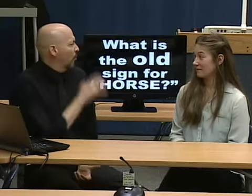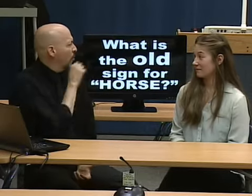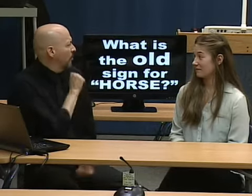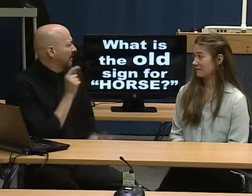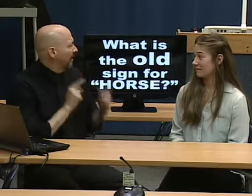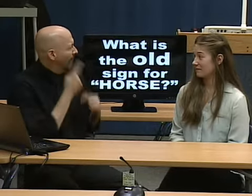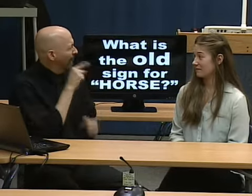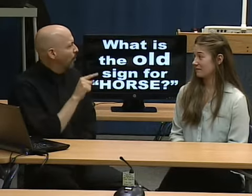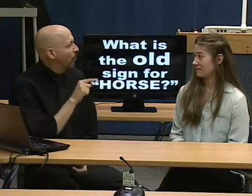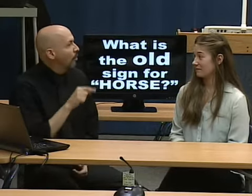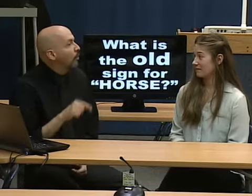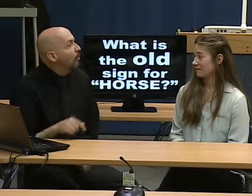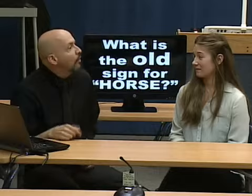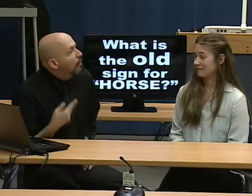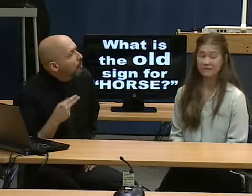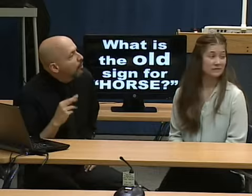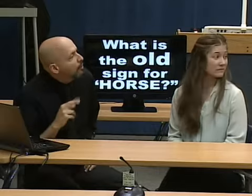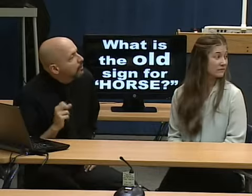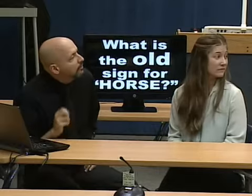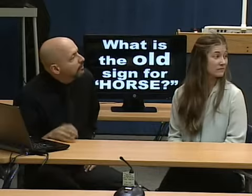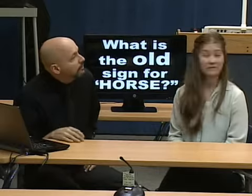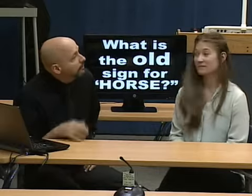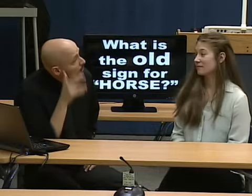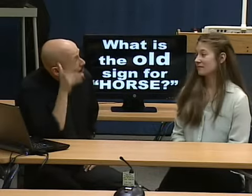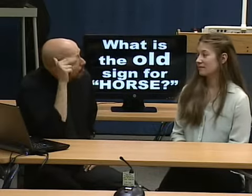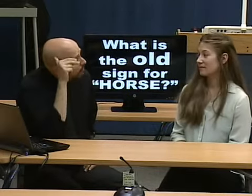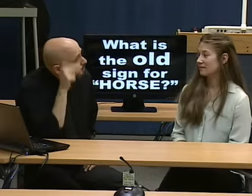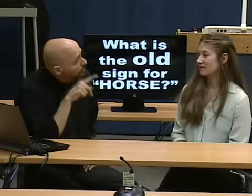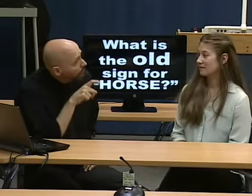What's the old sign for... H-O-R-S-E. Horse?